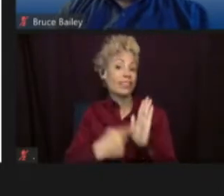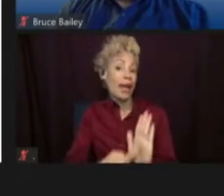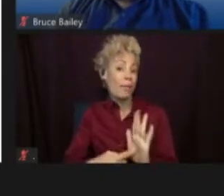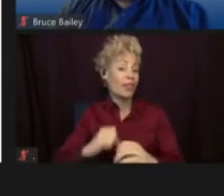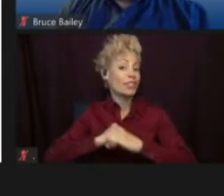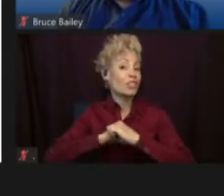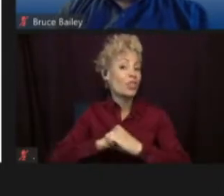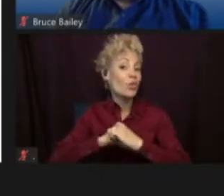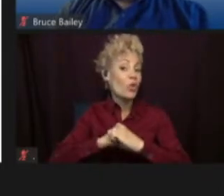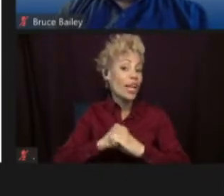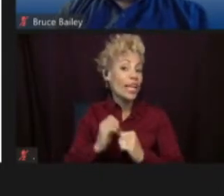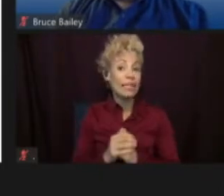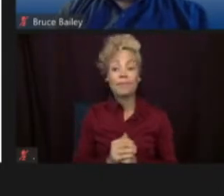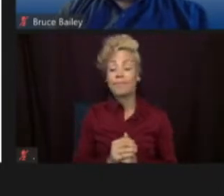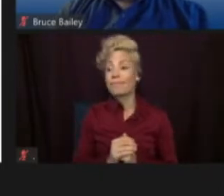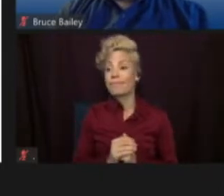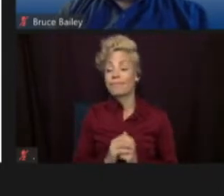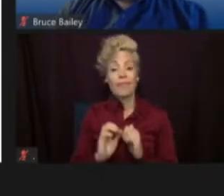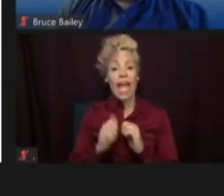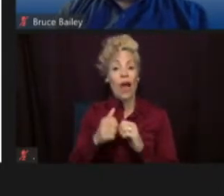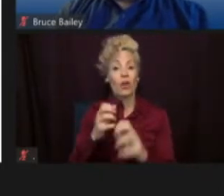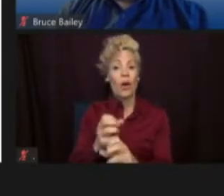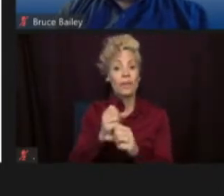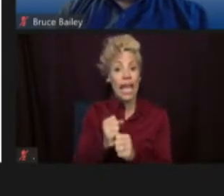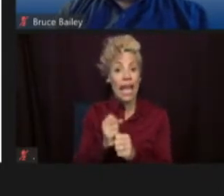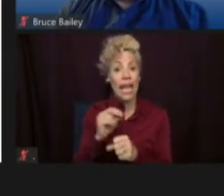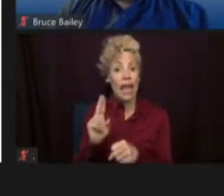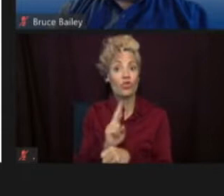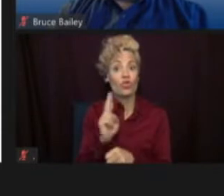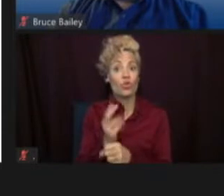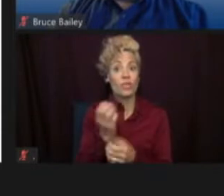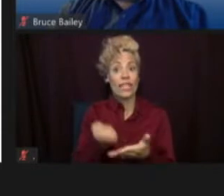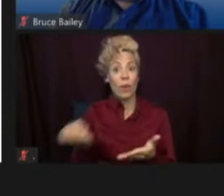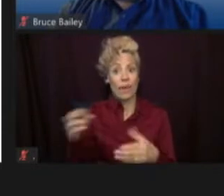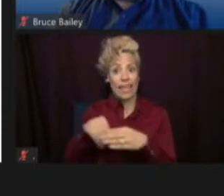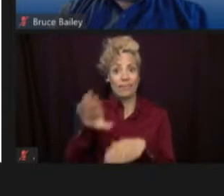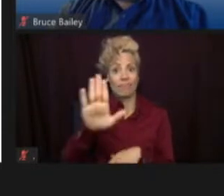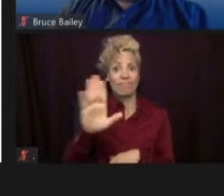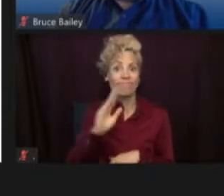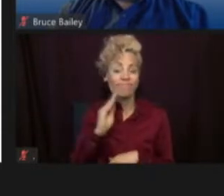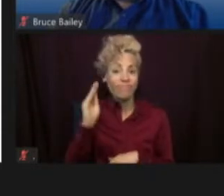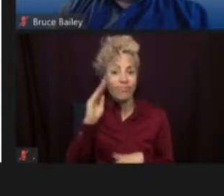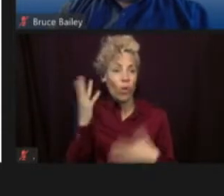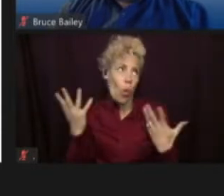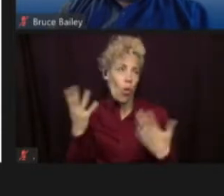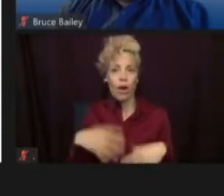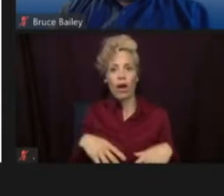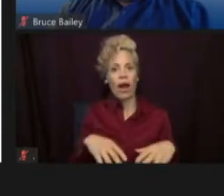how to obtain and use equipment from home or from a non-workspace environment,